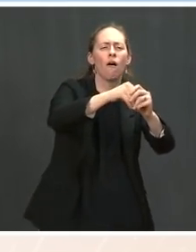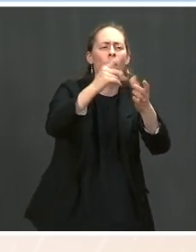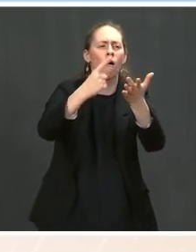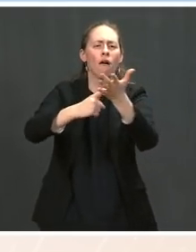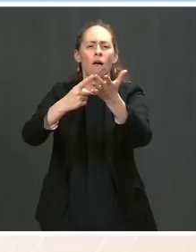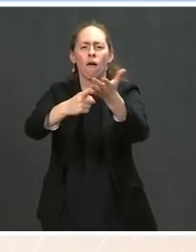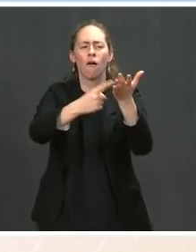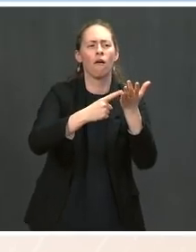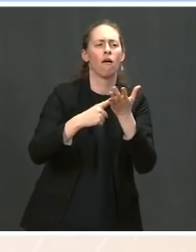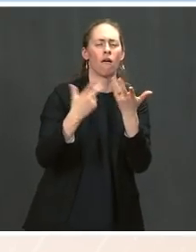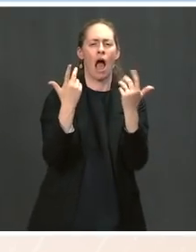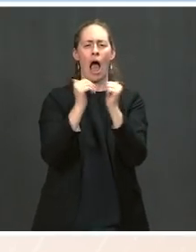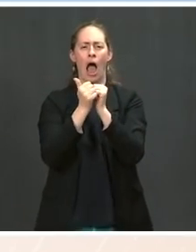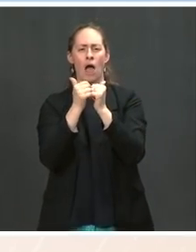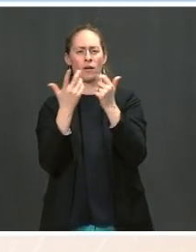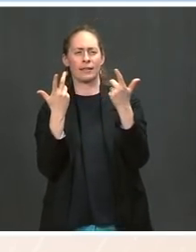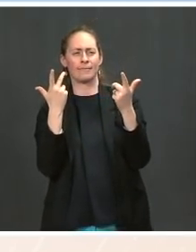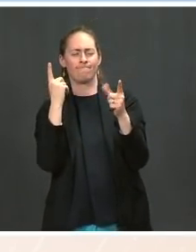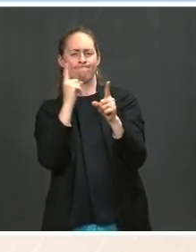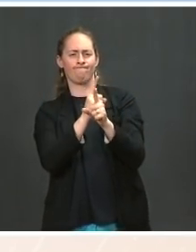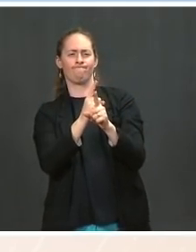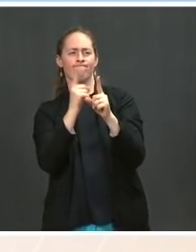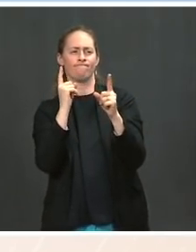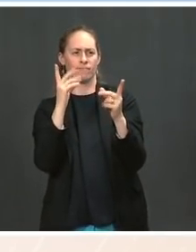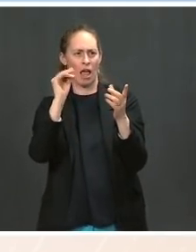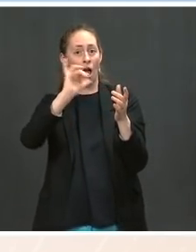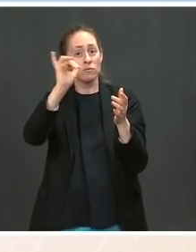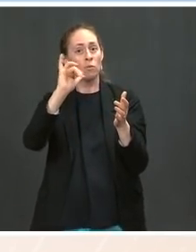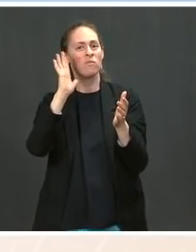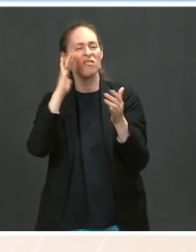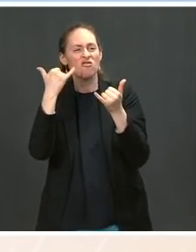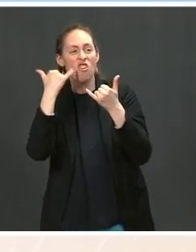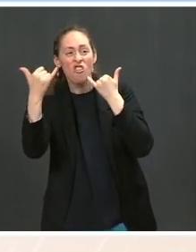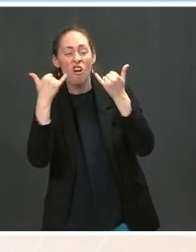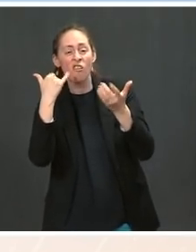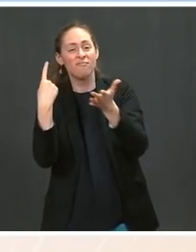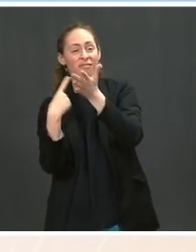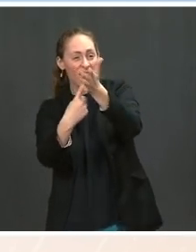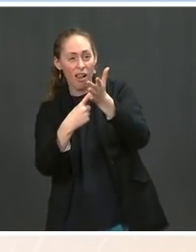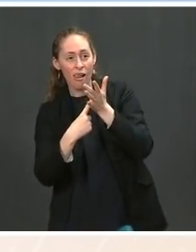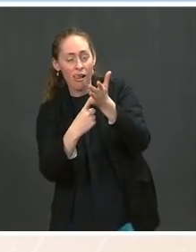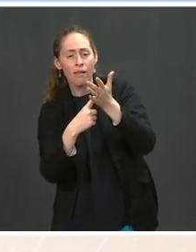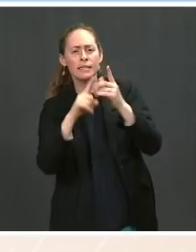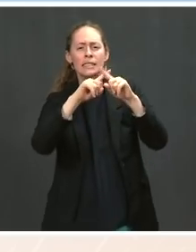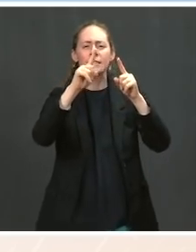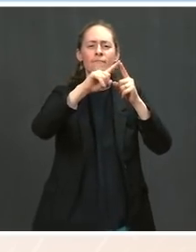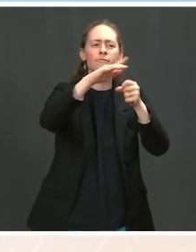She's also had a number of calls directly with Presidents in the region. I expect she'll have more of those to discuss --